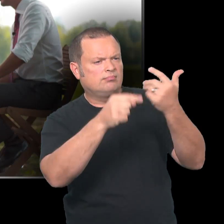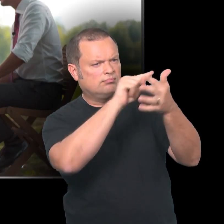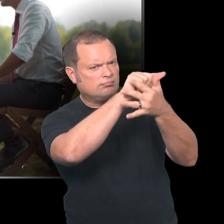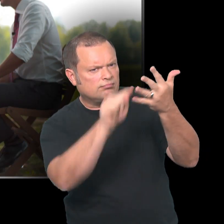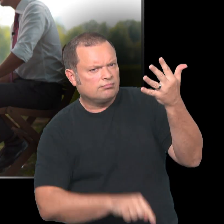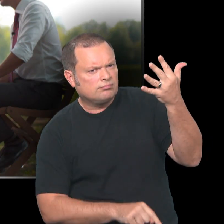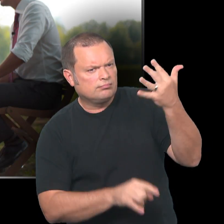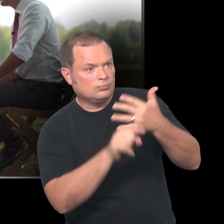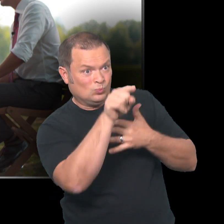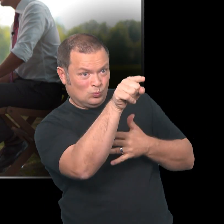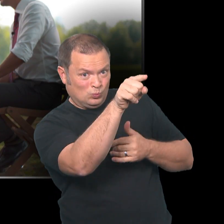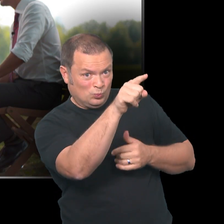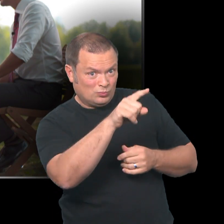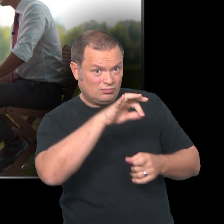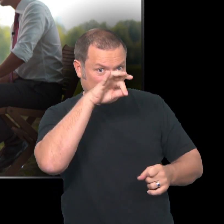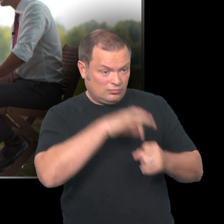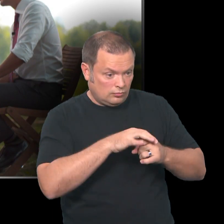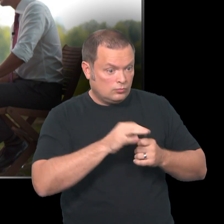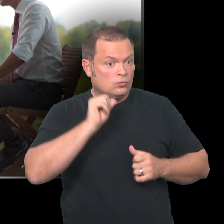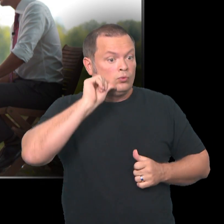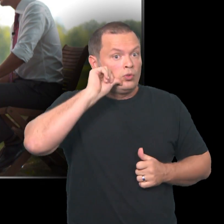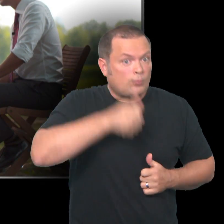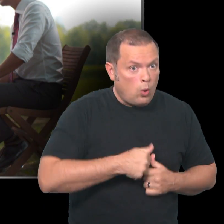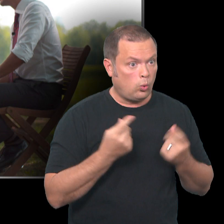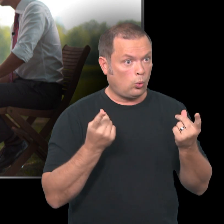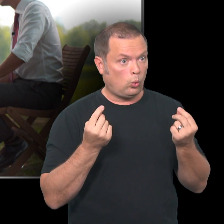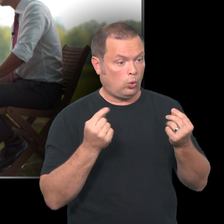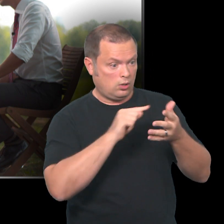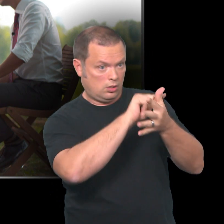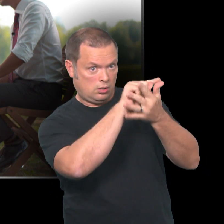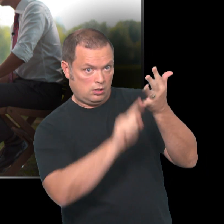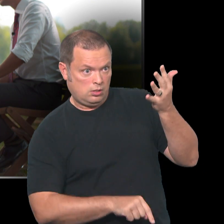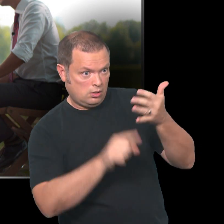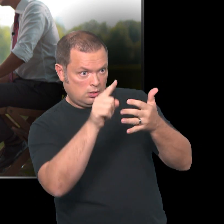that the Harper government has put in, about what you would do with them because,